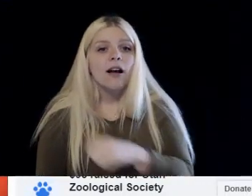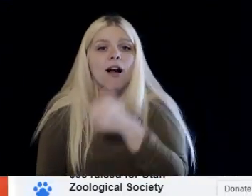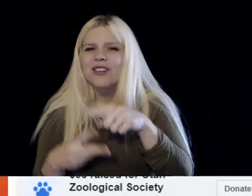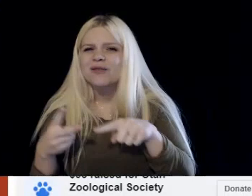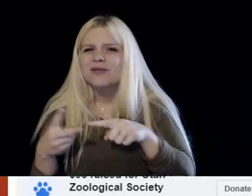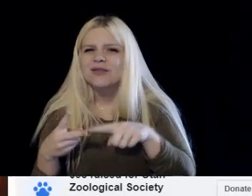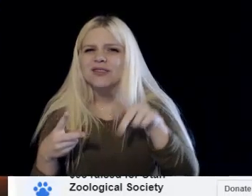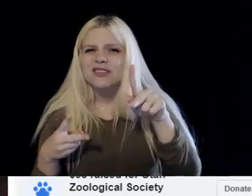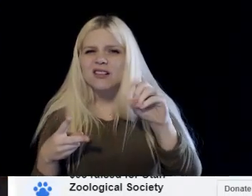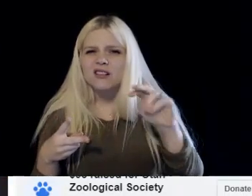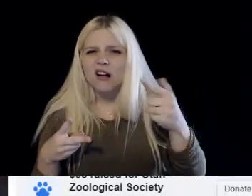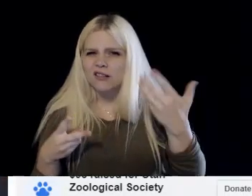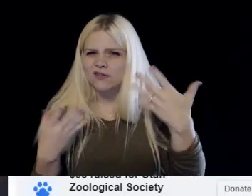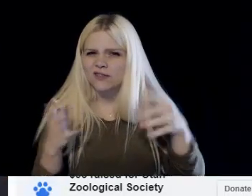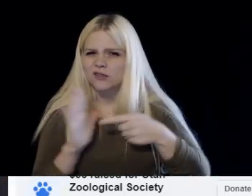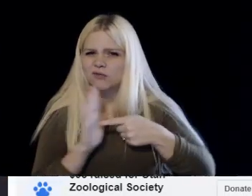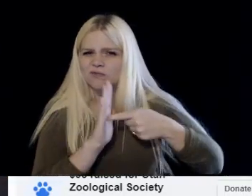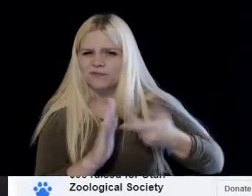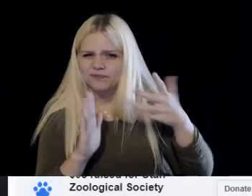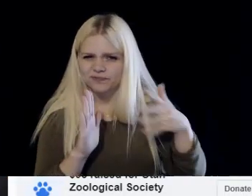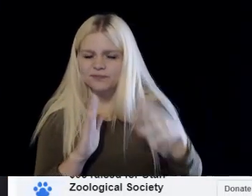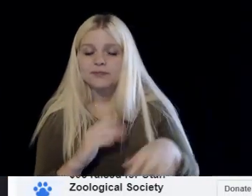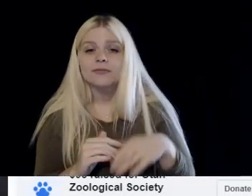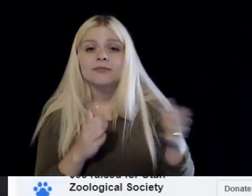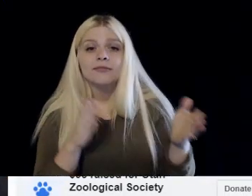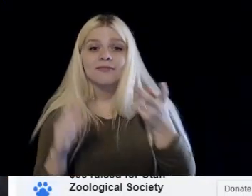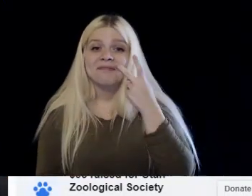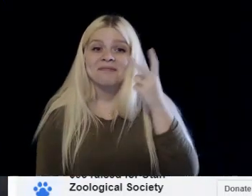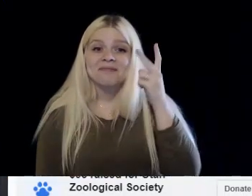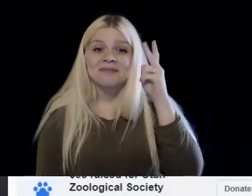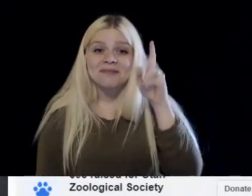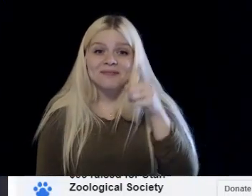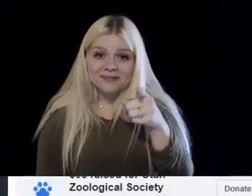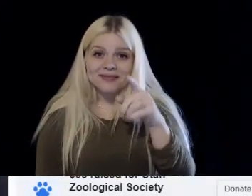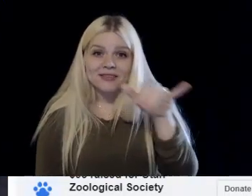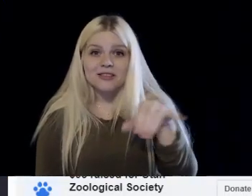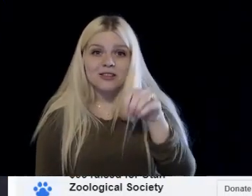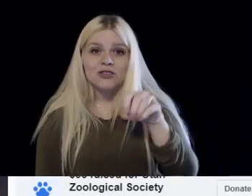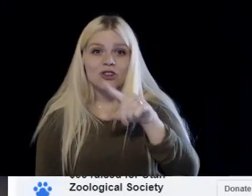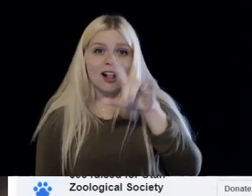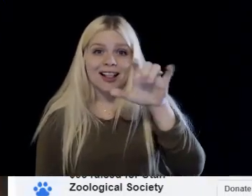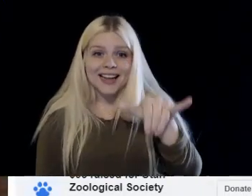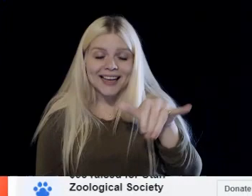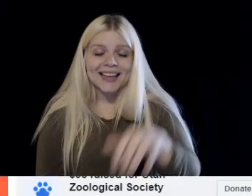We've got Frisbee. This is a "Jolly" Frisbee, so it's rubbery. Erica: "Jolly" Frisbee, okay. I like these, yeah.